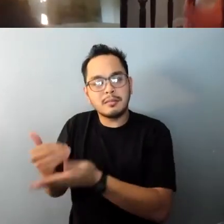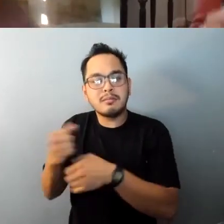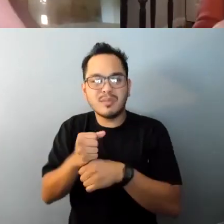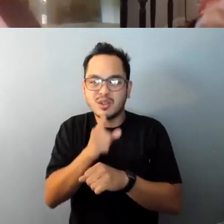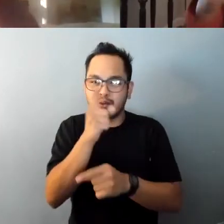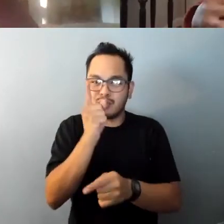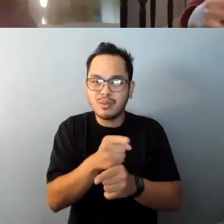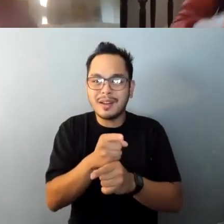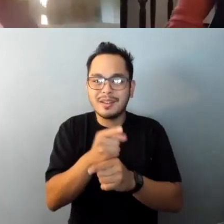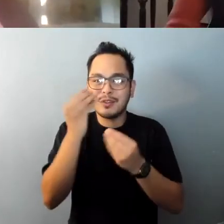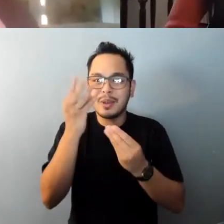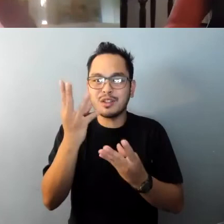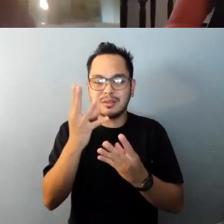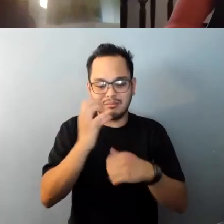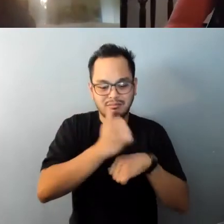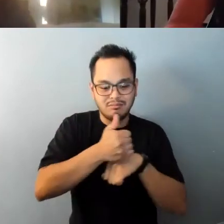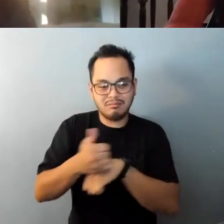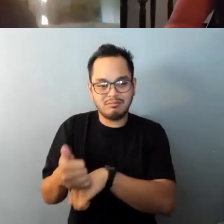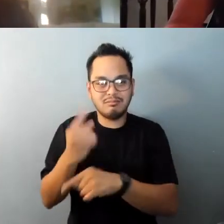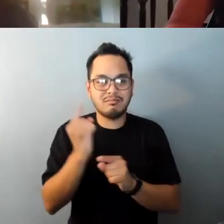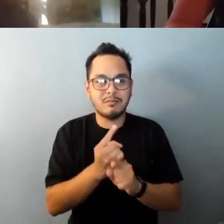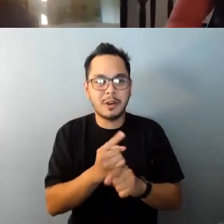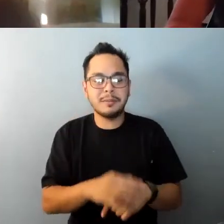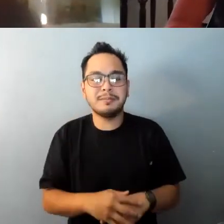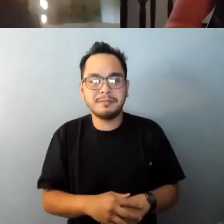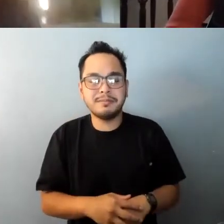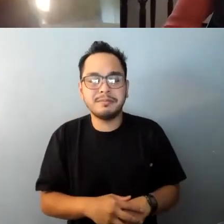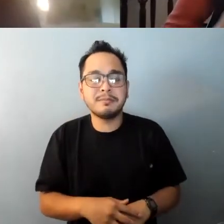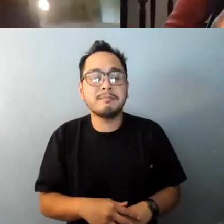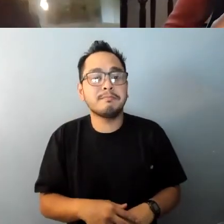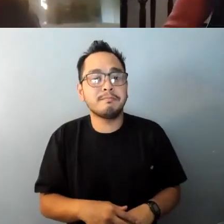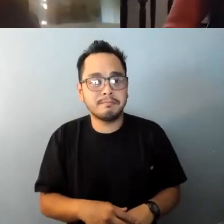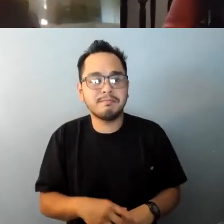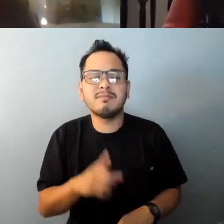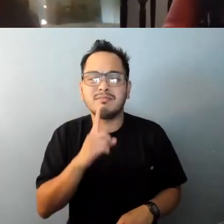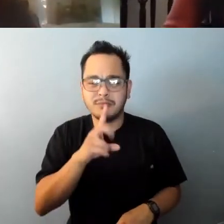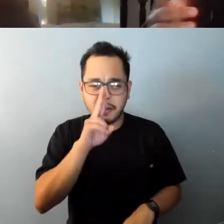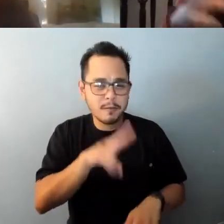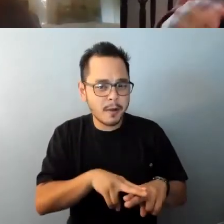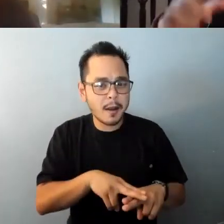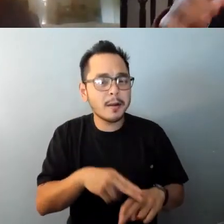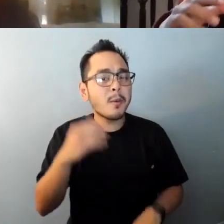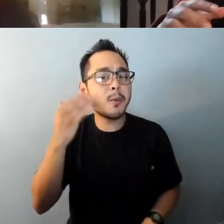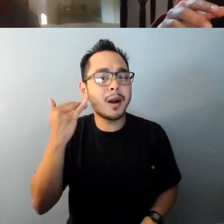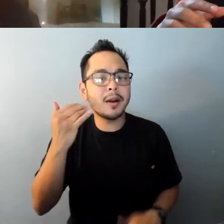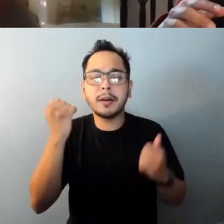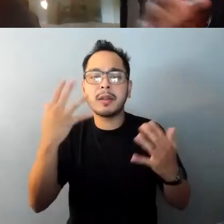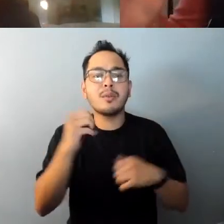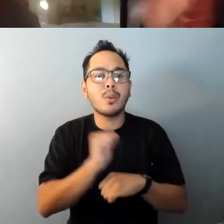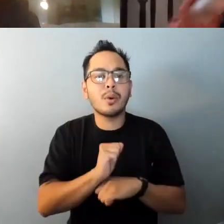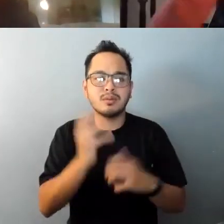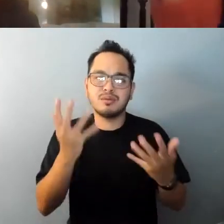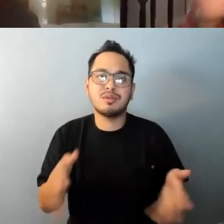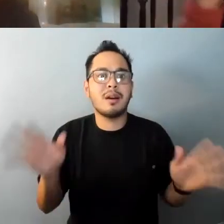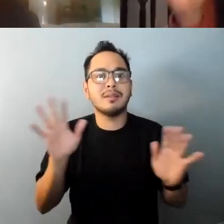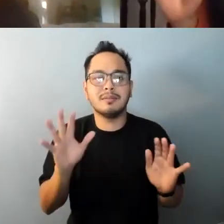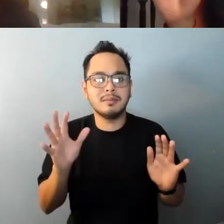It was fun because as you mentioned, a lot of the work is done already for you so you